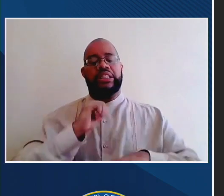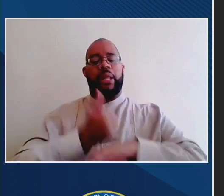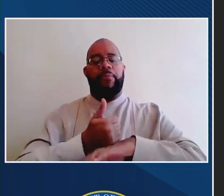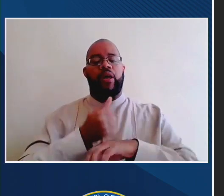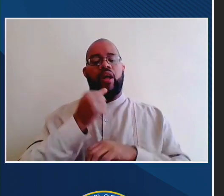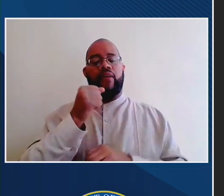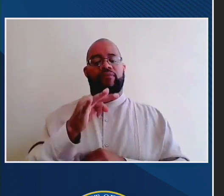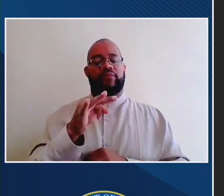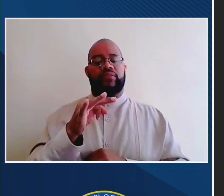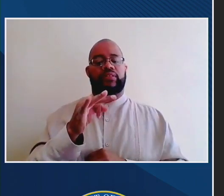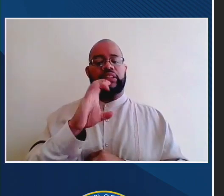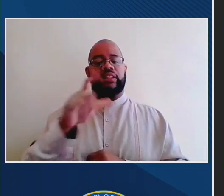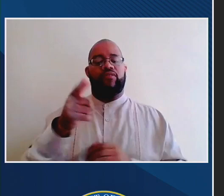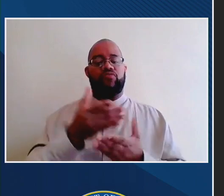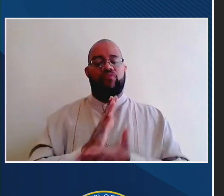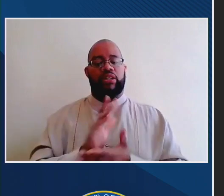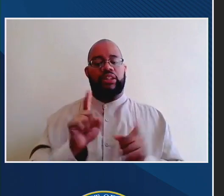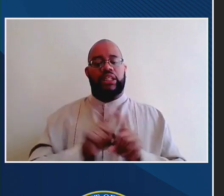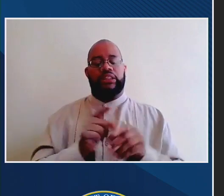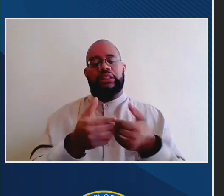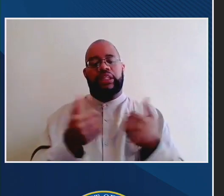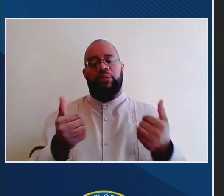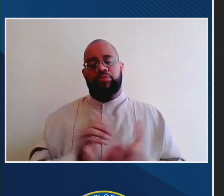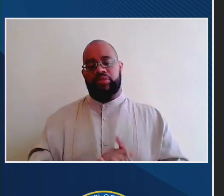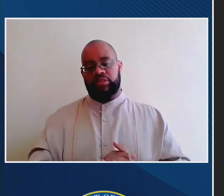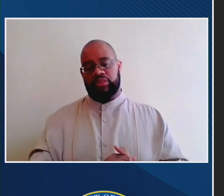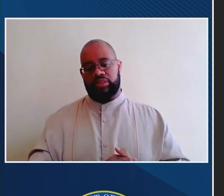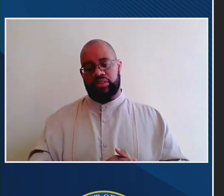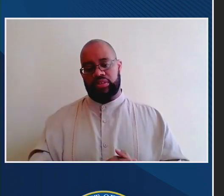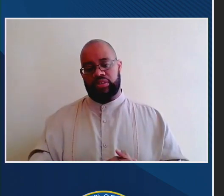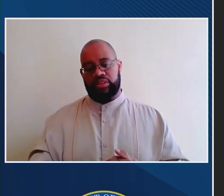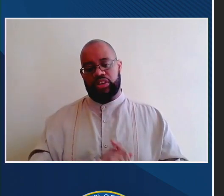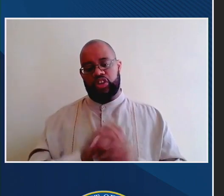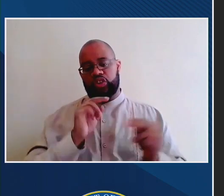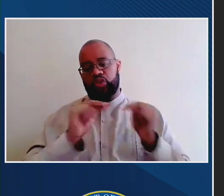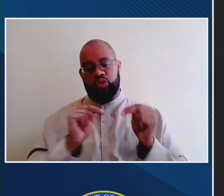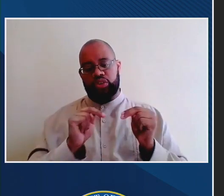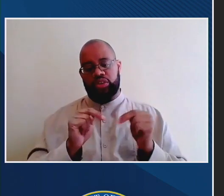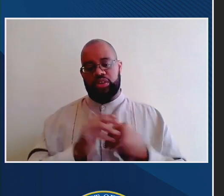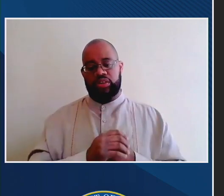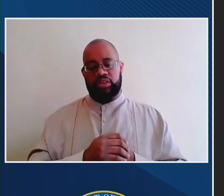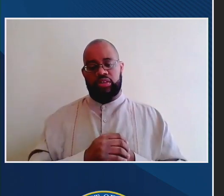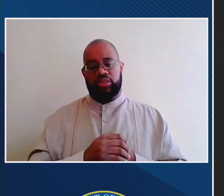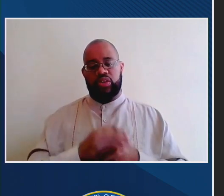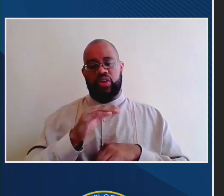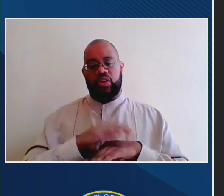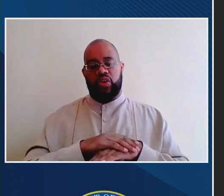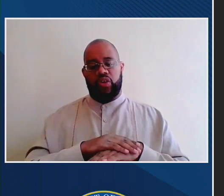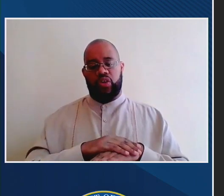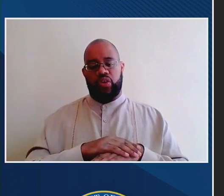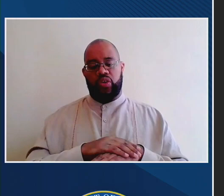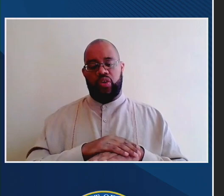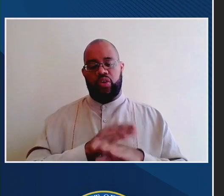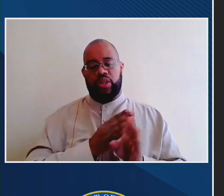civil rights as a separate negotiator on the main committee, I mean, for a primary